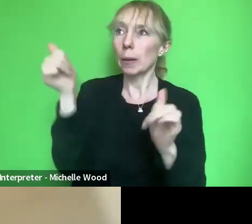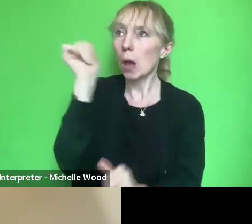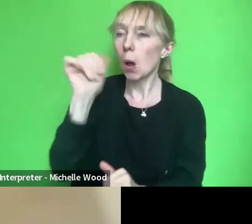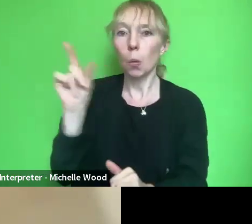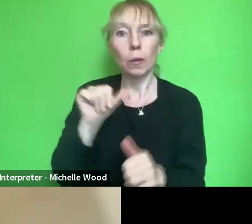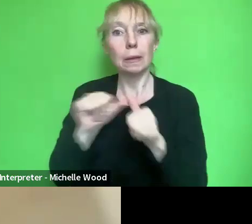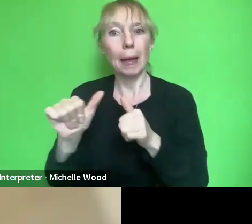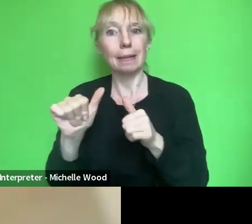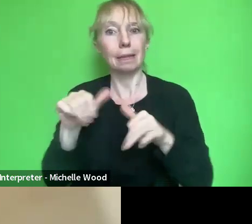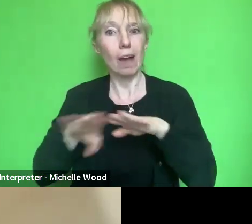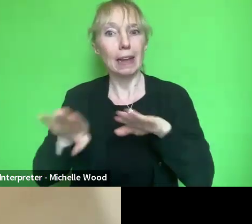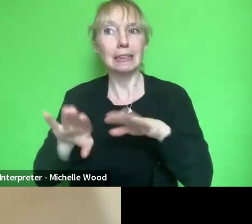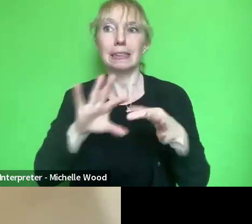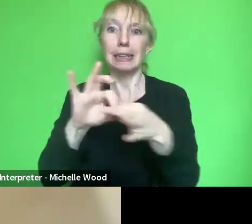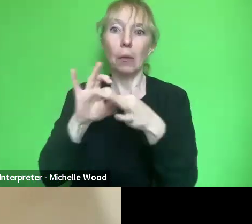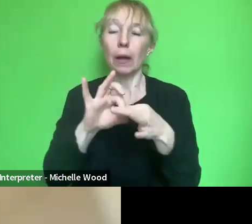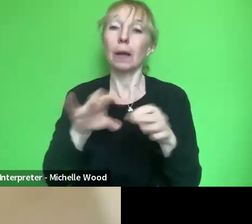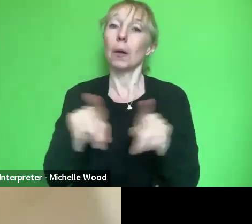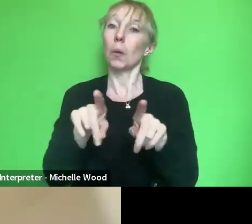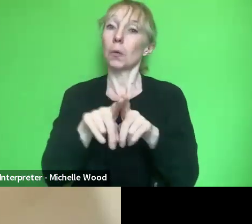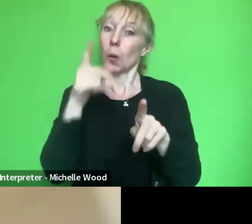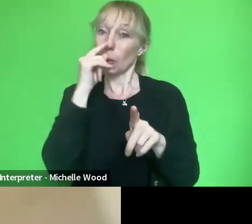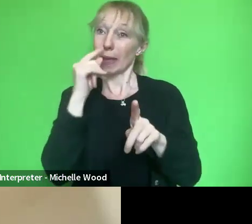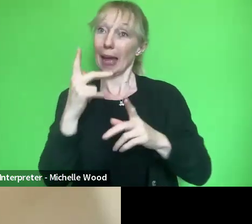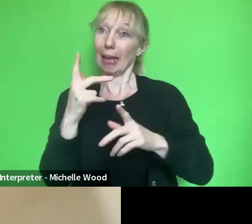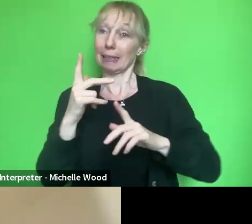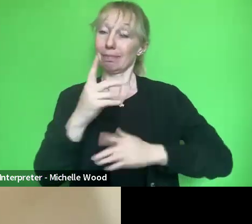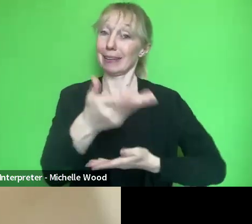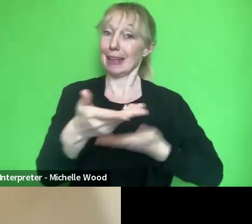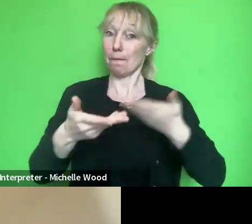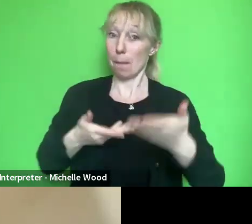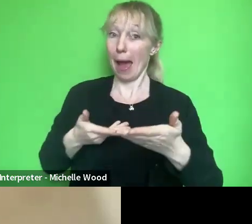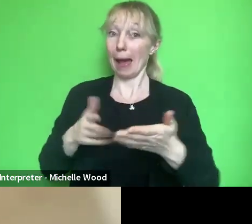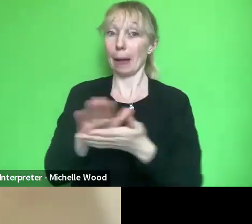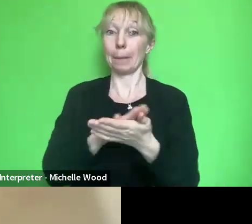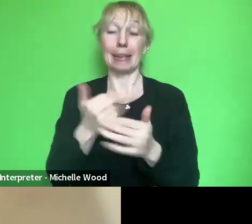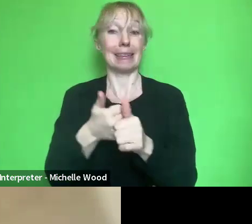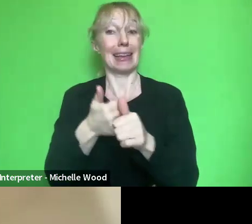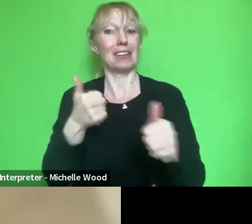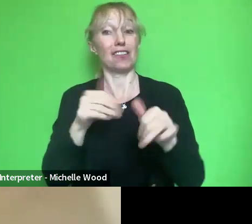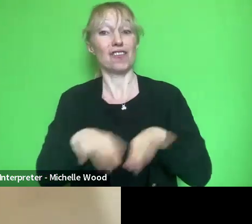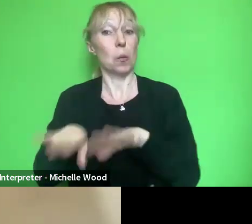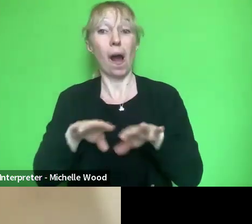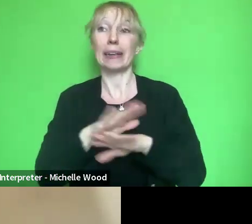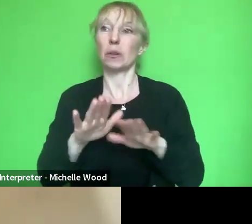but also able to give back so that we're listing industry-wide change rather than just doing great work internally and then